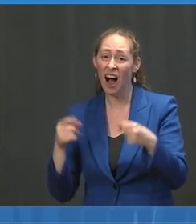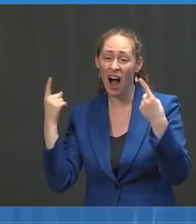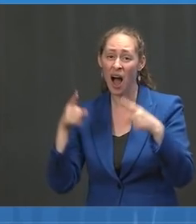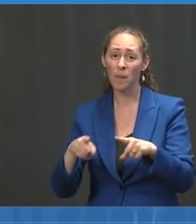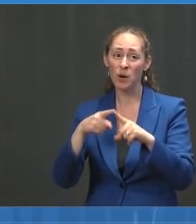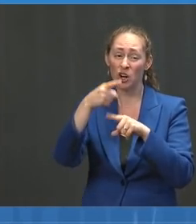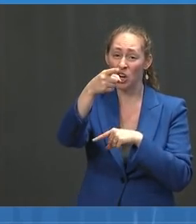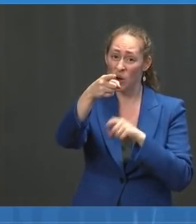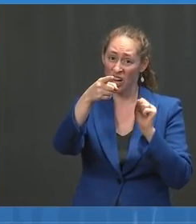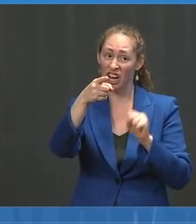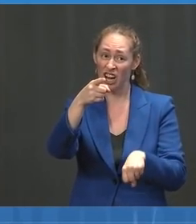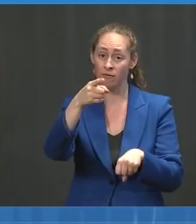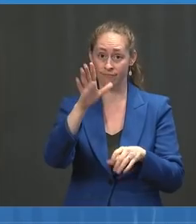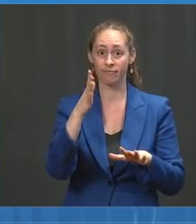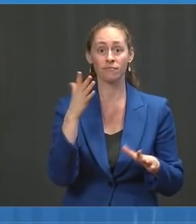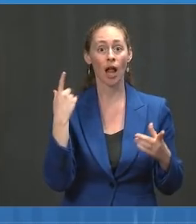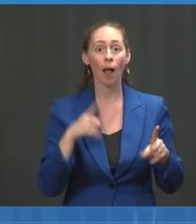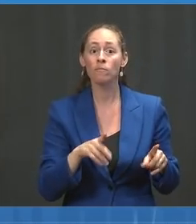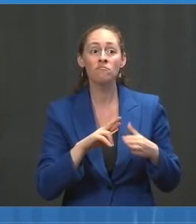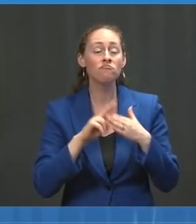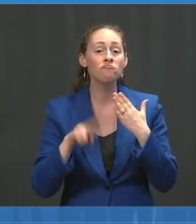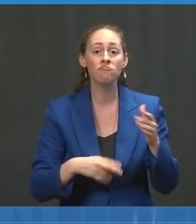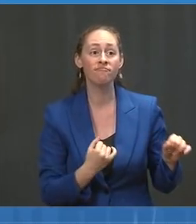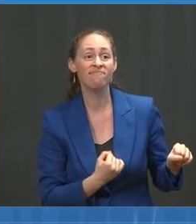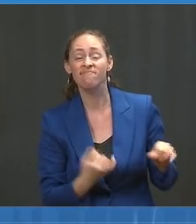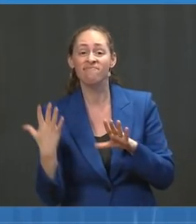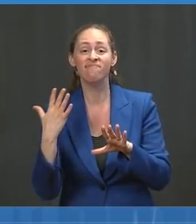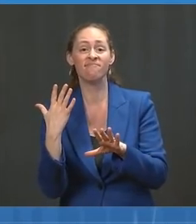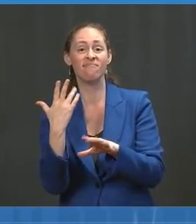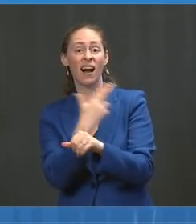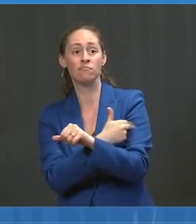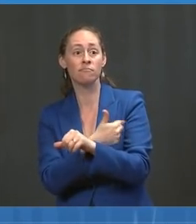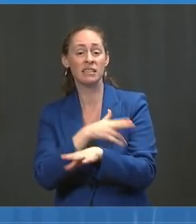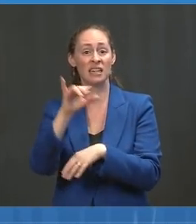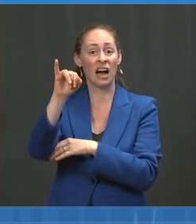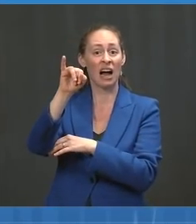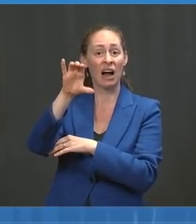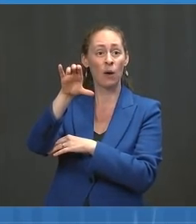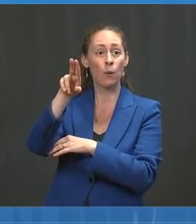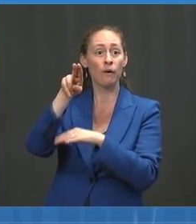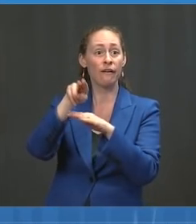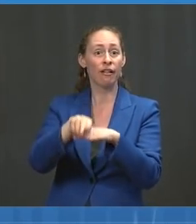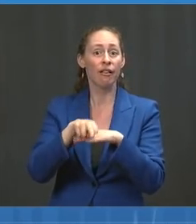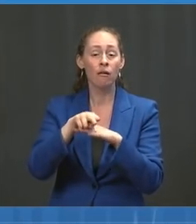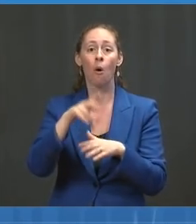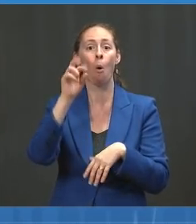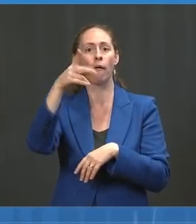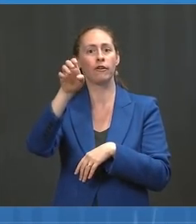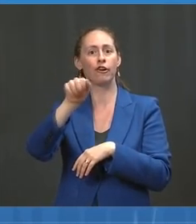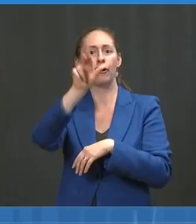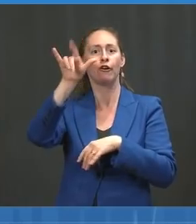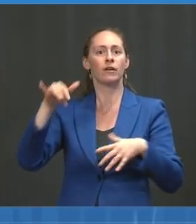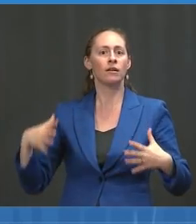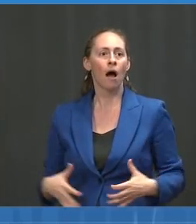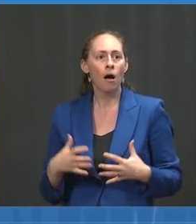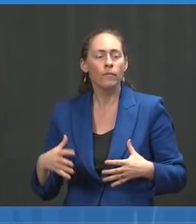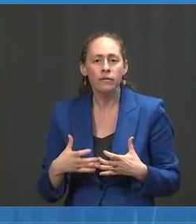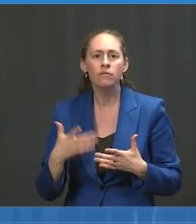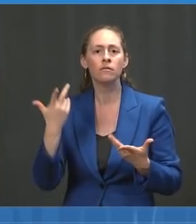of ICU stay, of preterm labor and preterm birth. These are not insignificant risks. And the best way to reduce your risk,